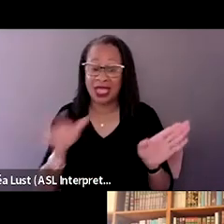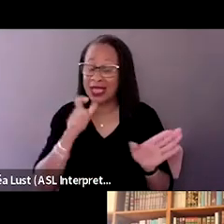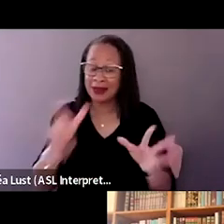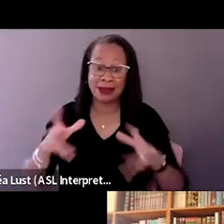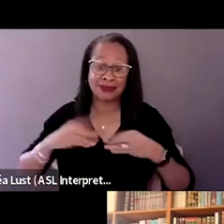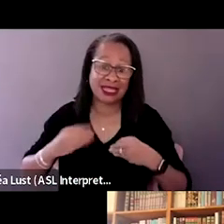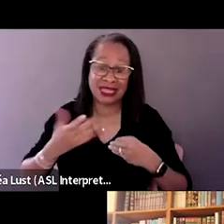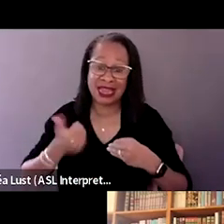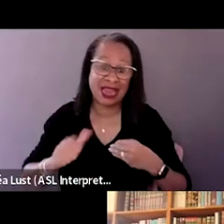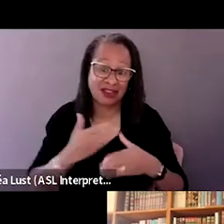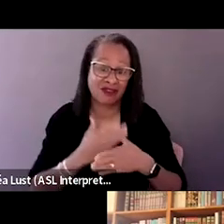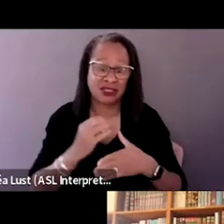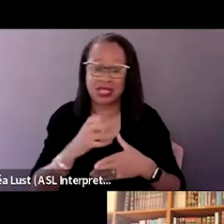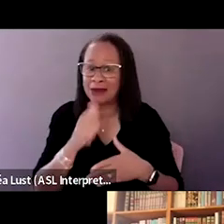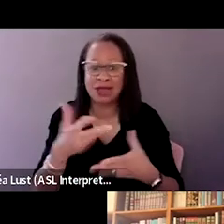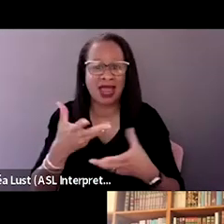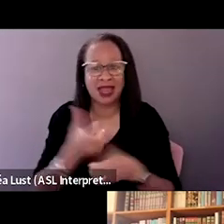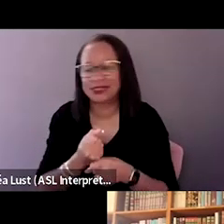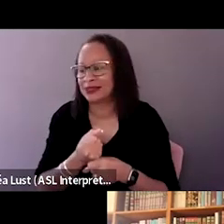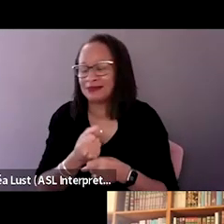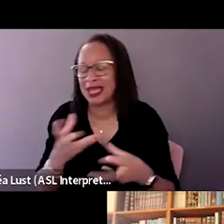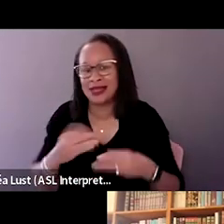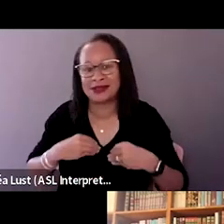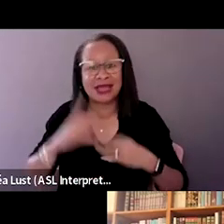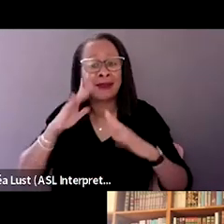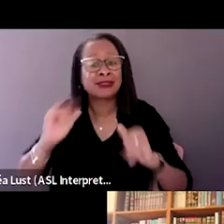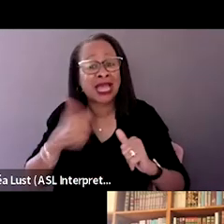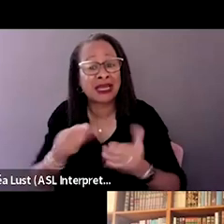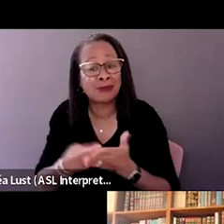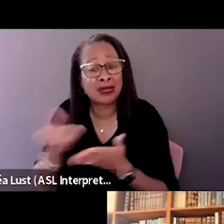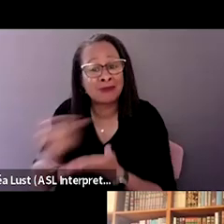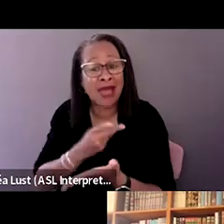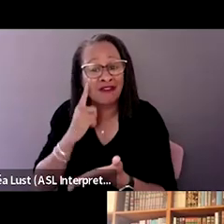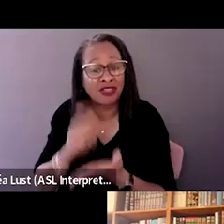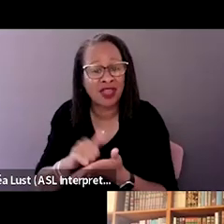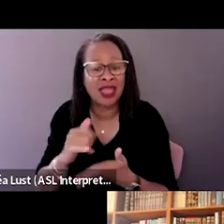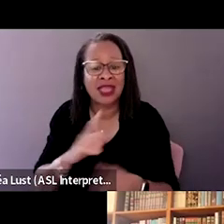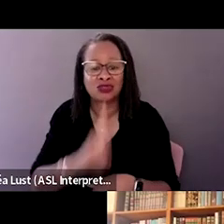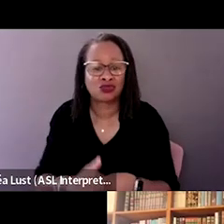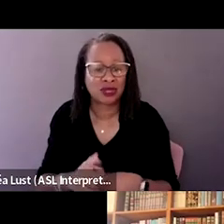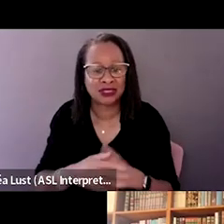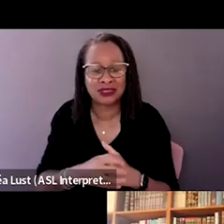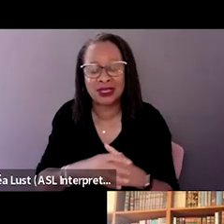and I'm not expecting any return of the money. So it's really a sort of competency between the producer